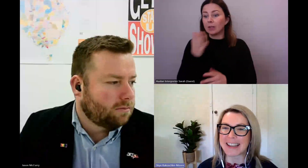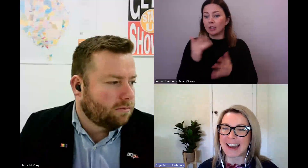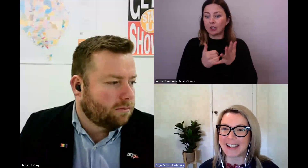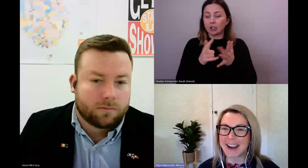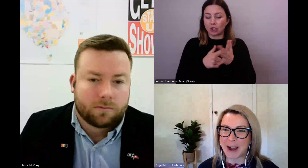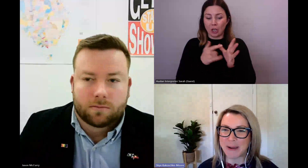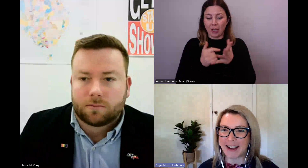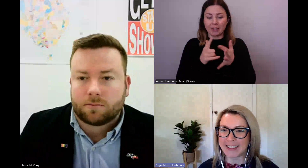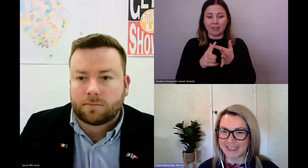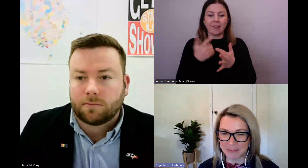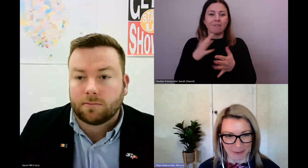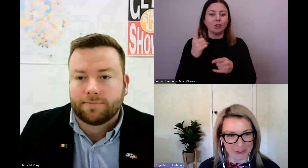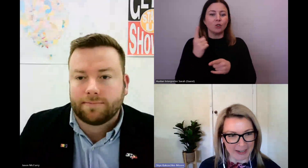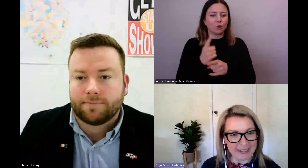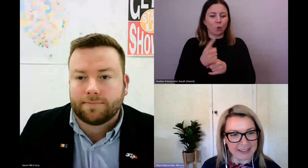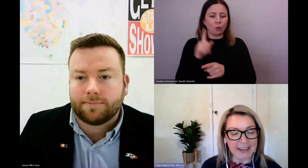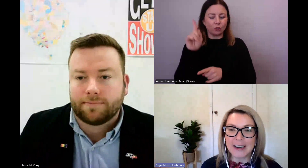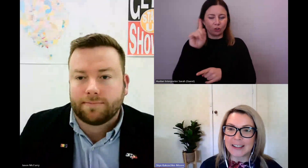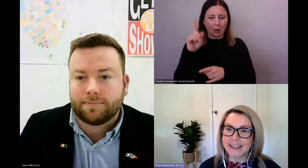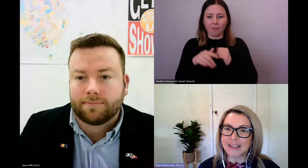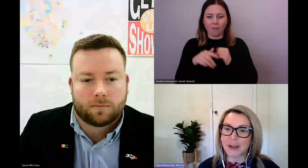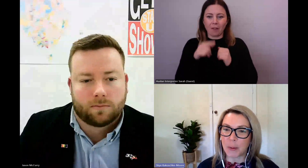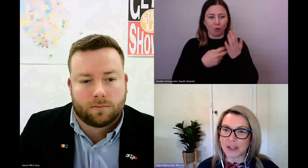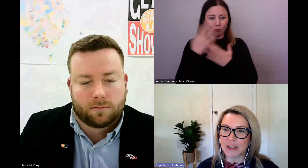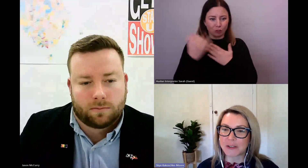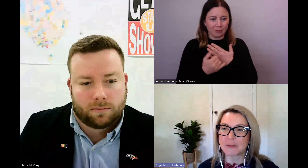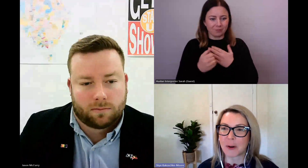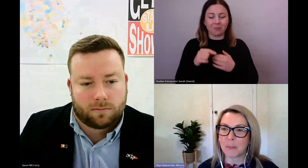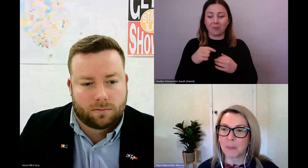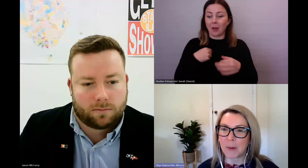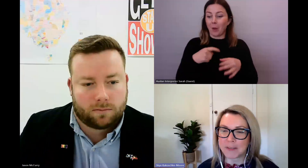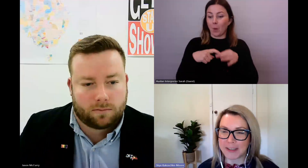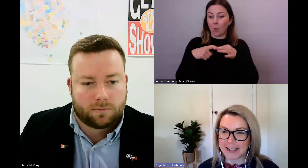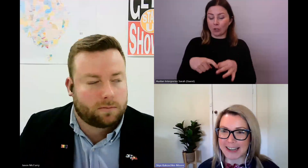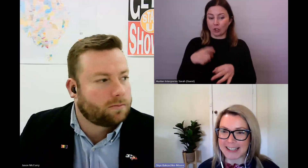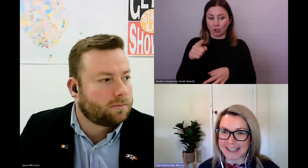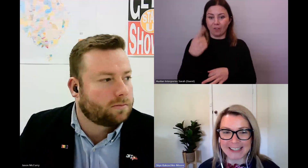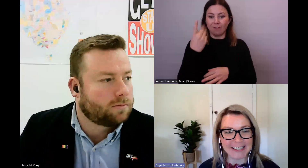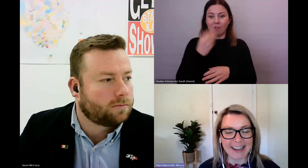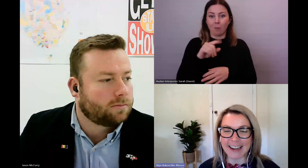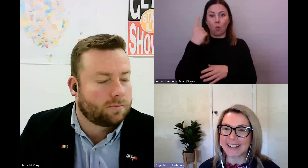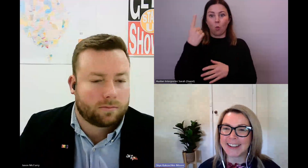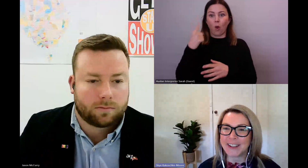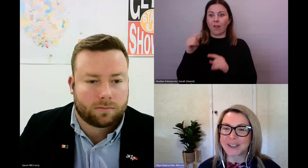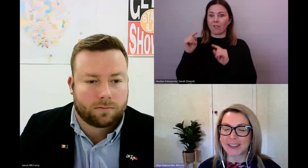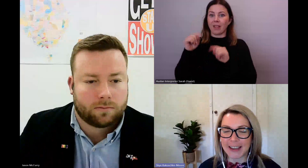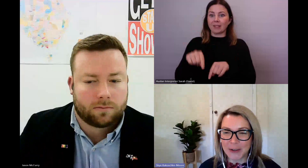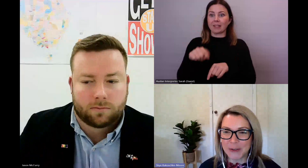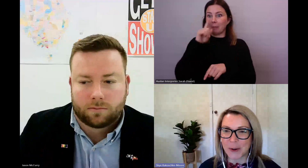today about the project. This is a question from one of the attendees today so thank you